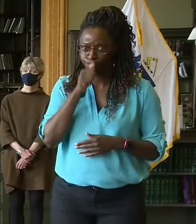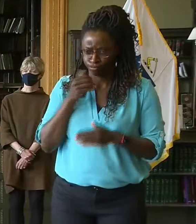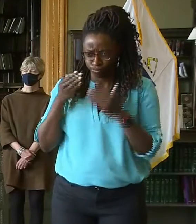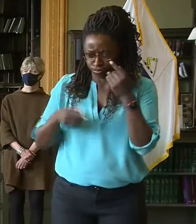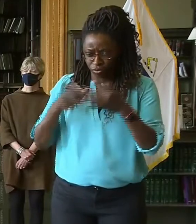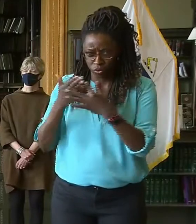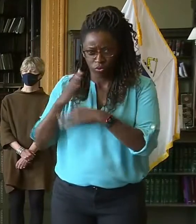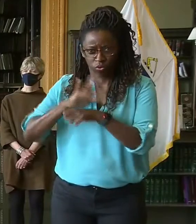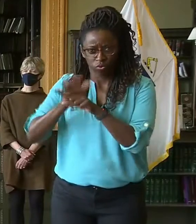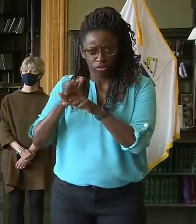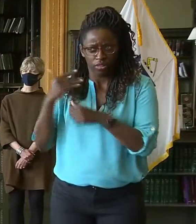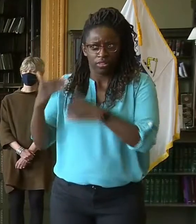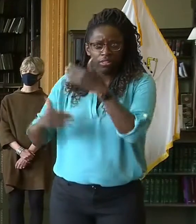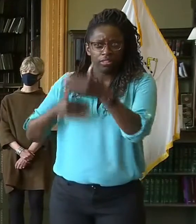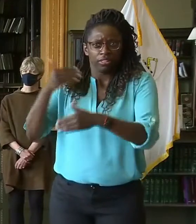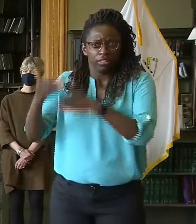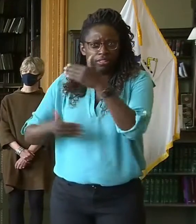INPUT ON THIS CAMPAIGN AND FOR ALL THEY HAVE DONE THROUGHOUT